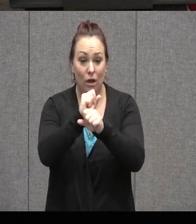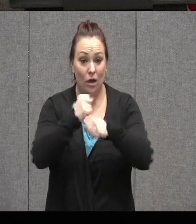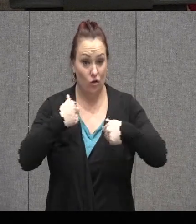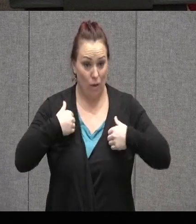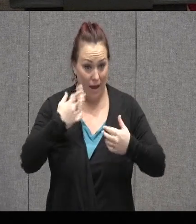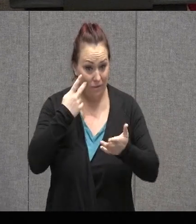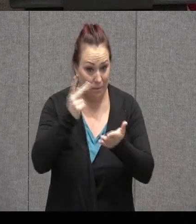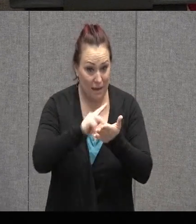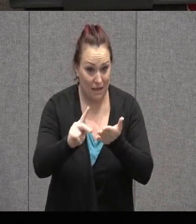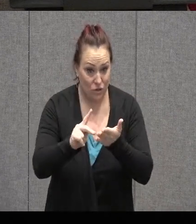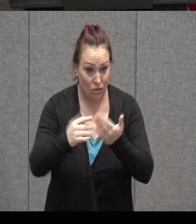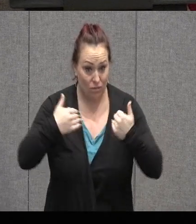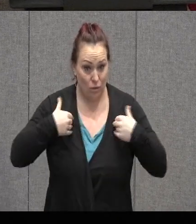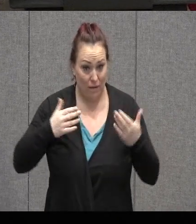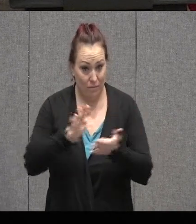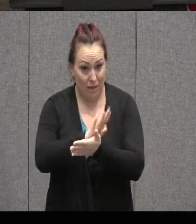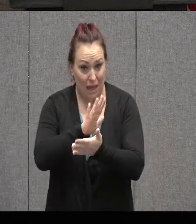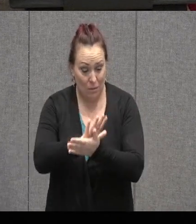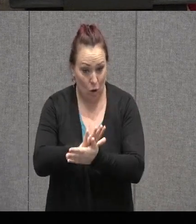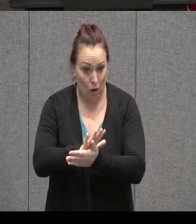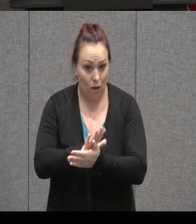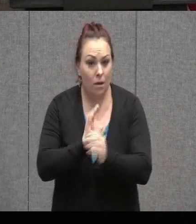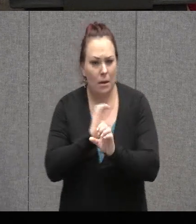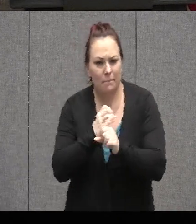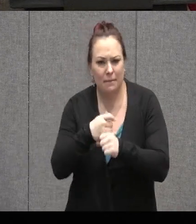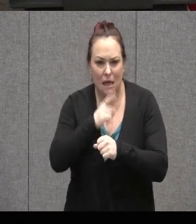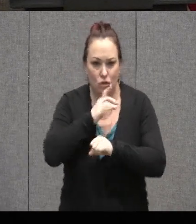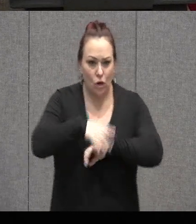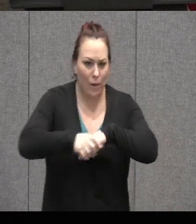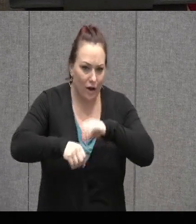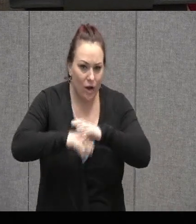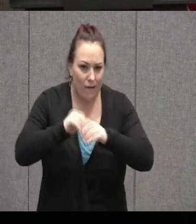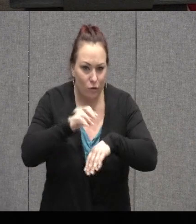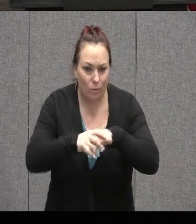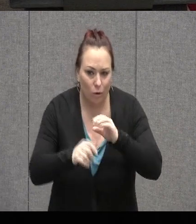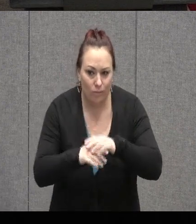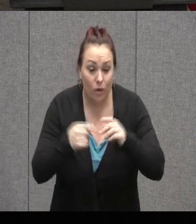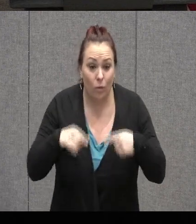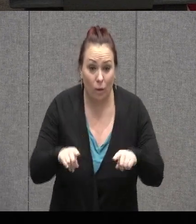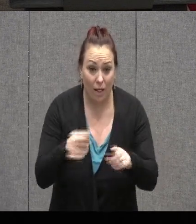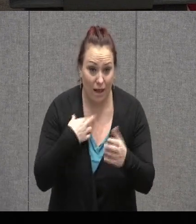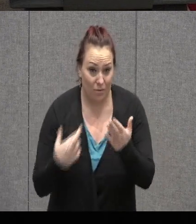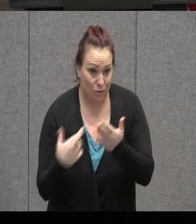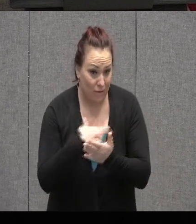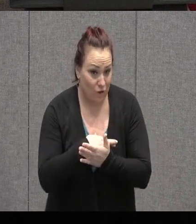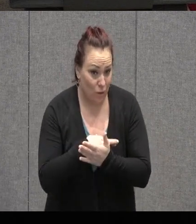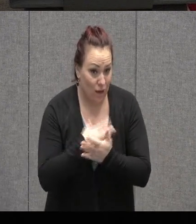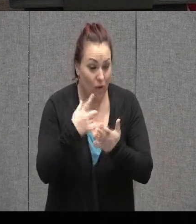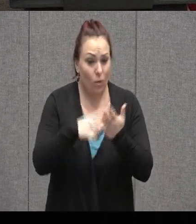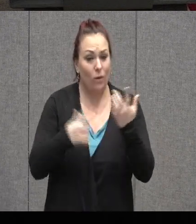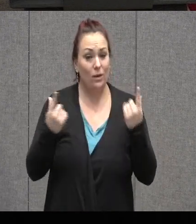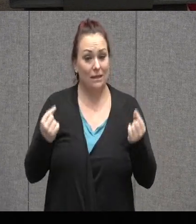and get comfortable while I'm reviewing what we did on Monday. Does anyone remember what we did on Monday?